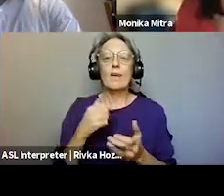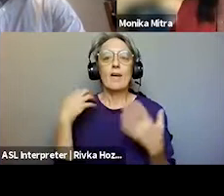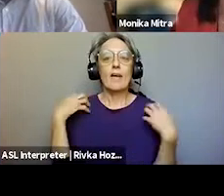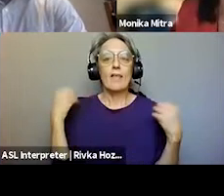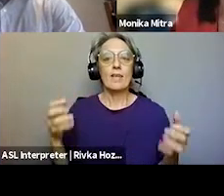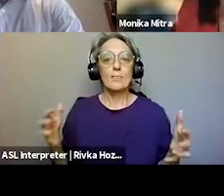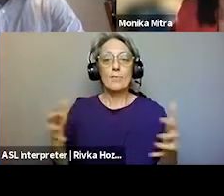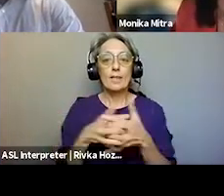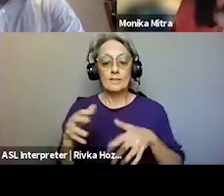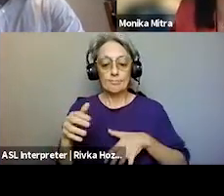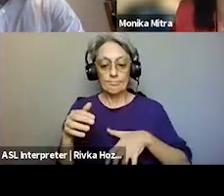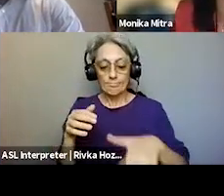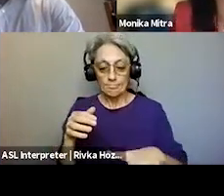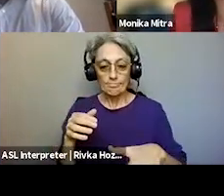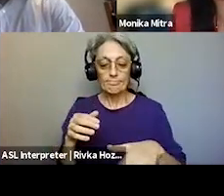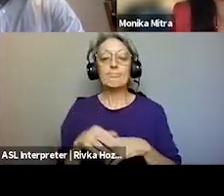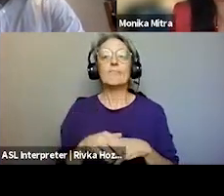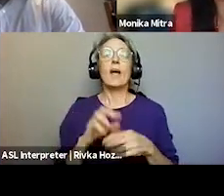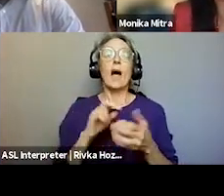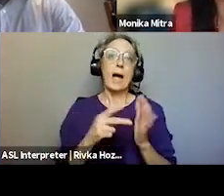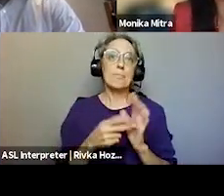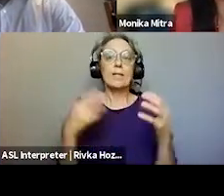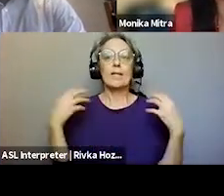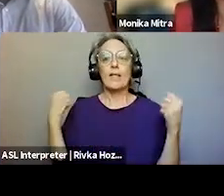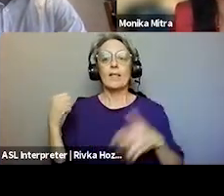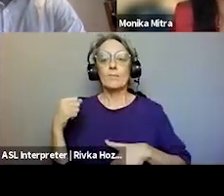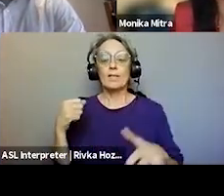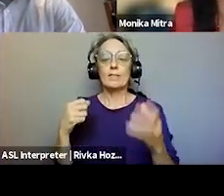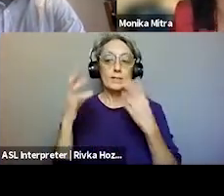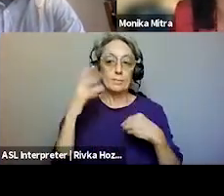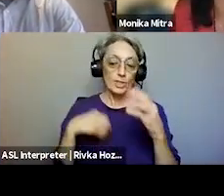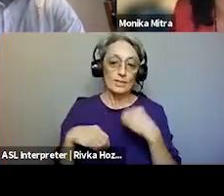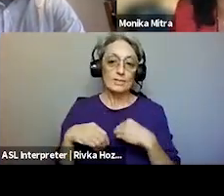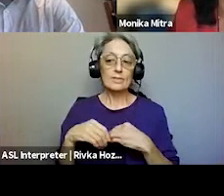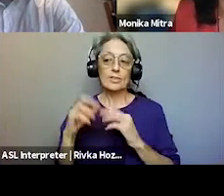and healthy pregnancy experiences that are respectful and appropriate and accessible.